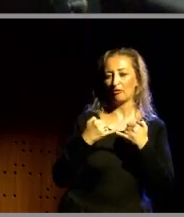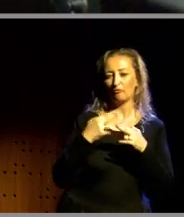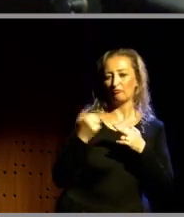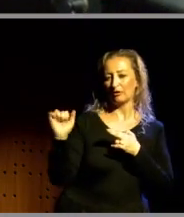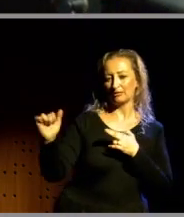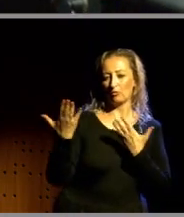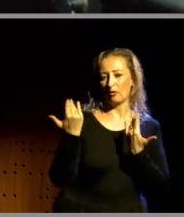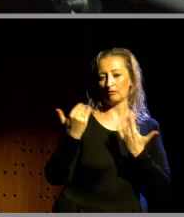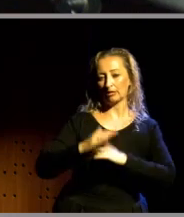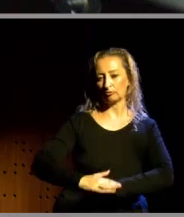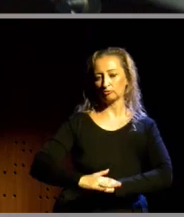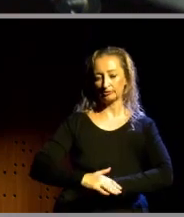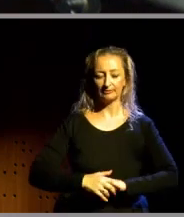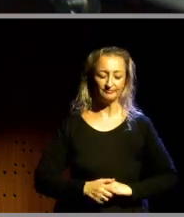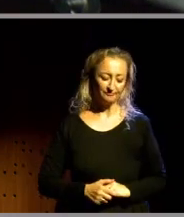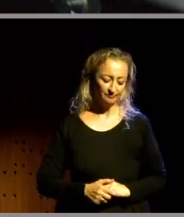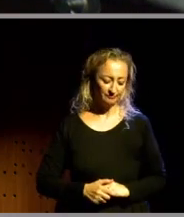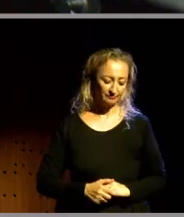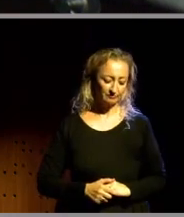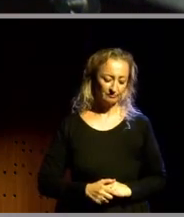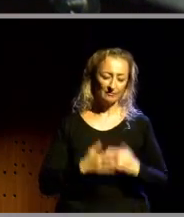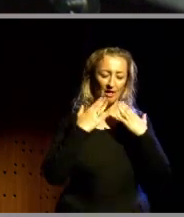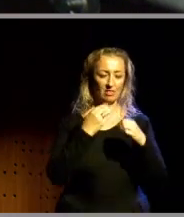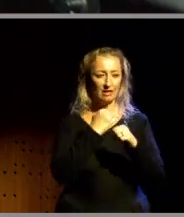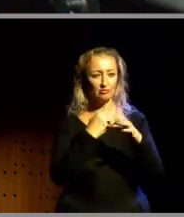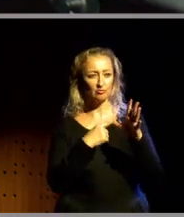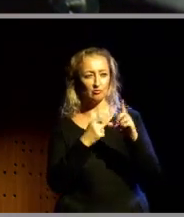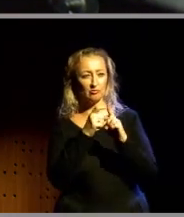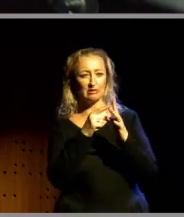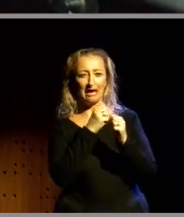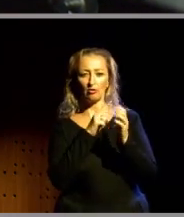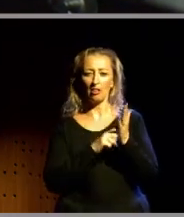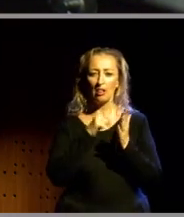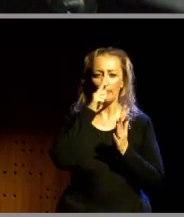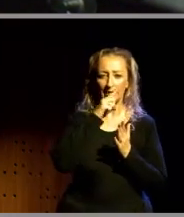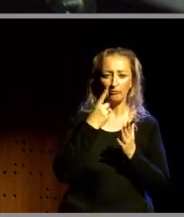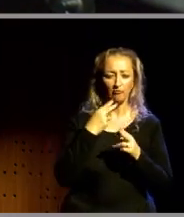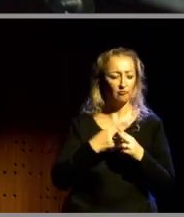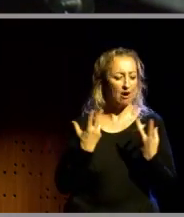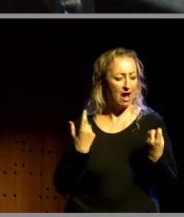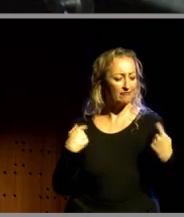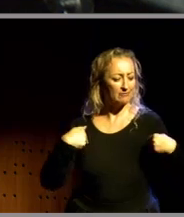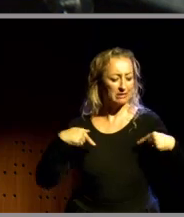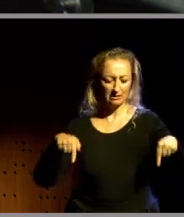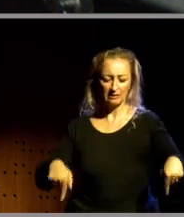and thank you to the Gadigal peoples for having me the last